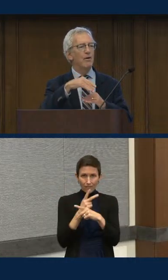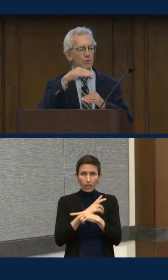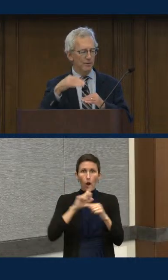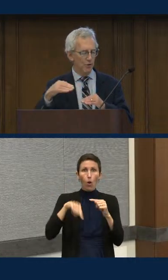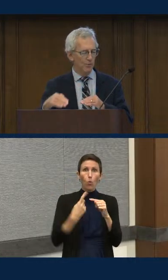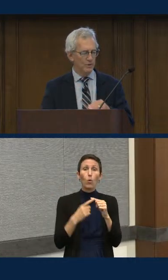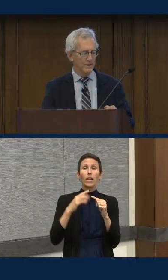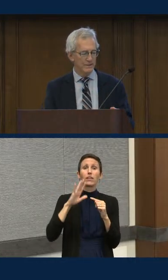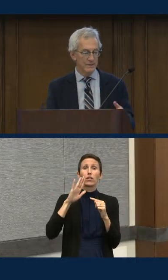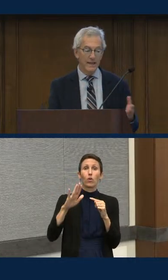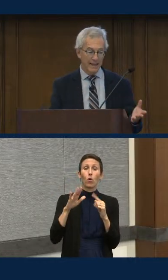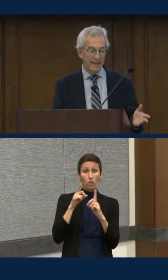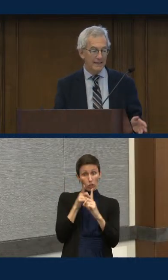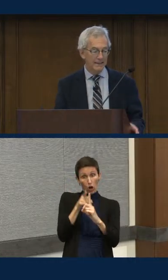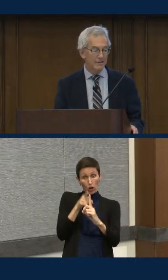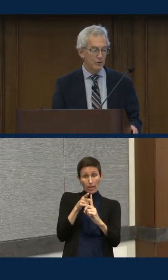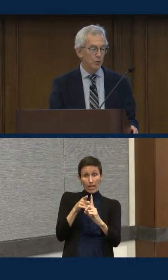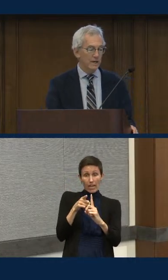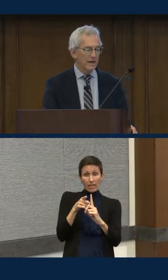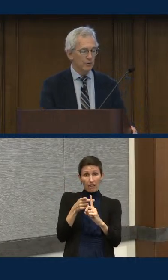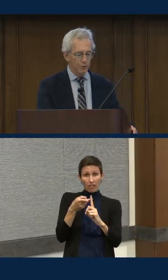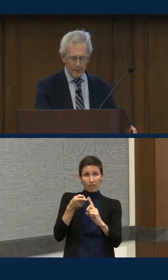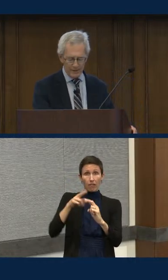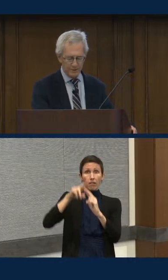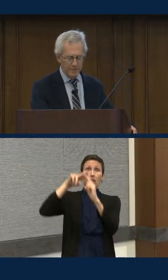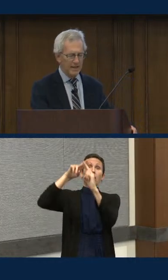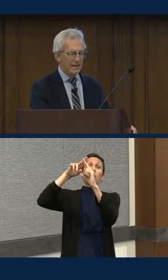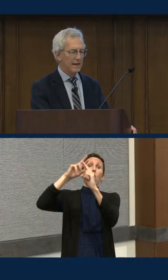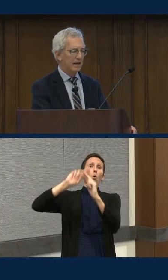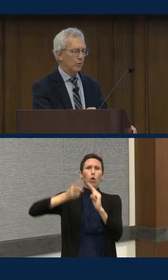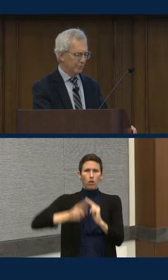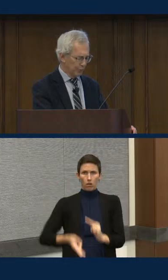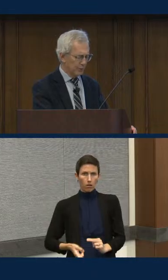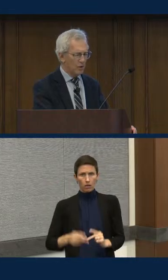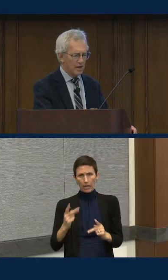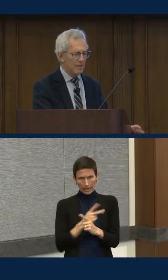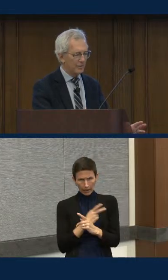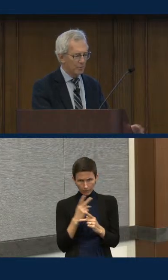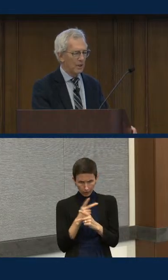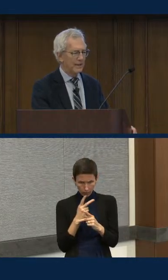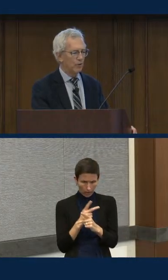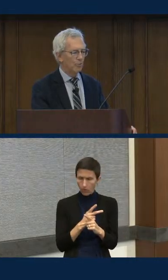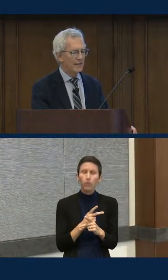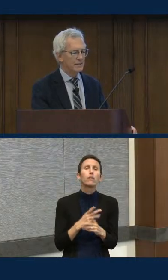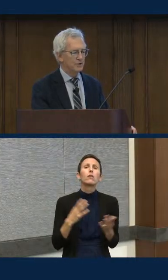homeostasis and that is true in either direction. We learned a